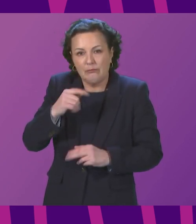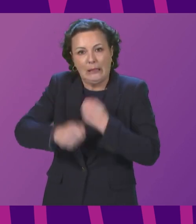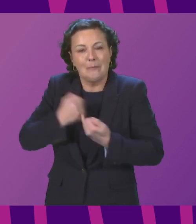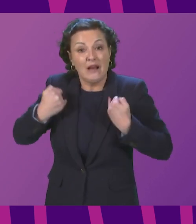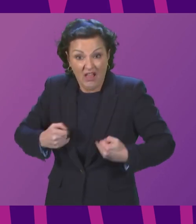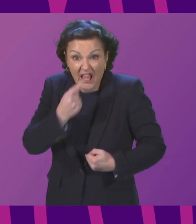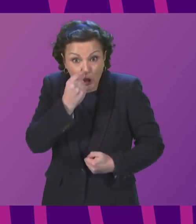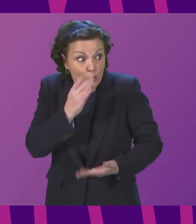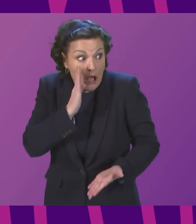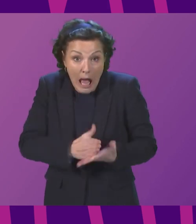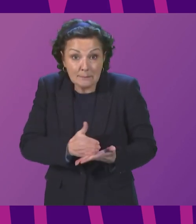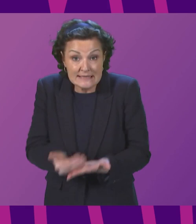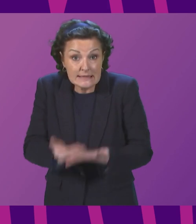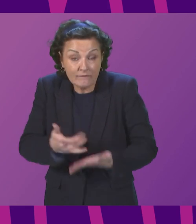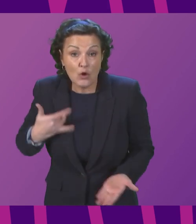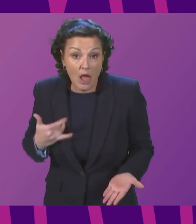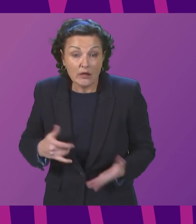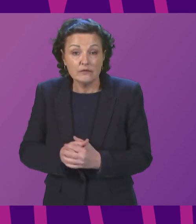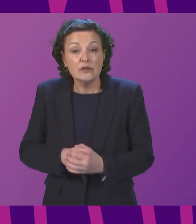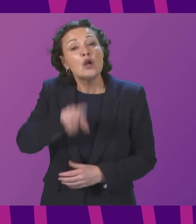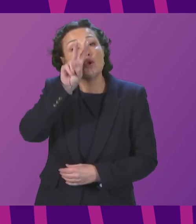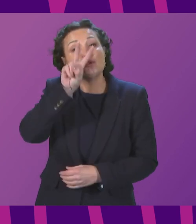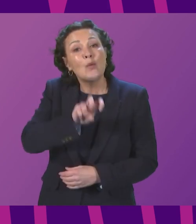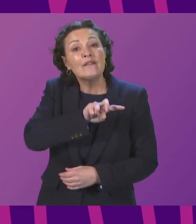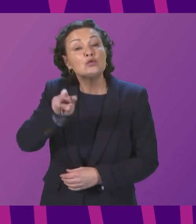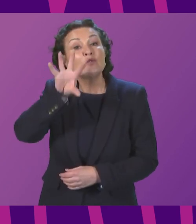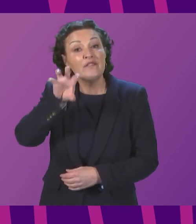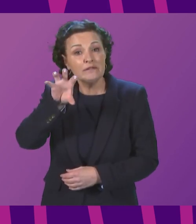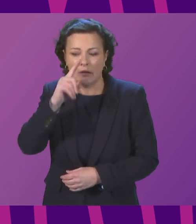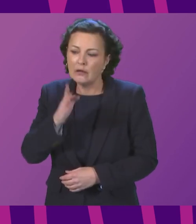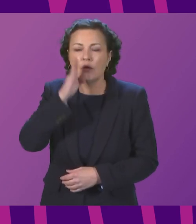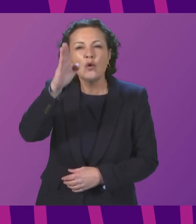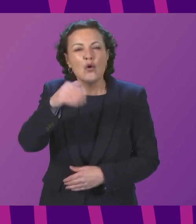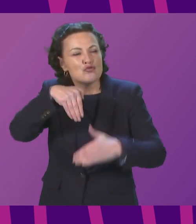Now, 12 to 15-year-olds can go to drop-in centres to get their second dose. I encourage